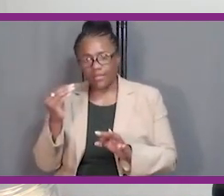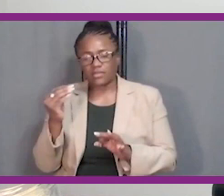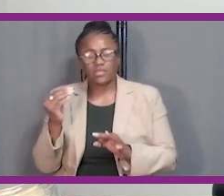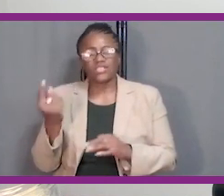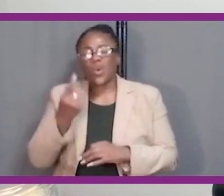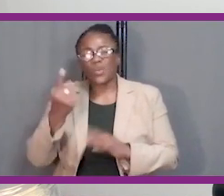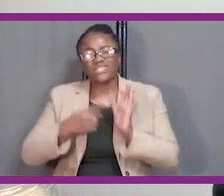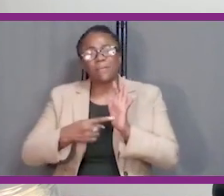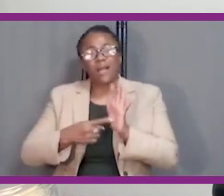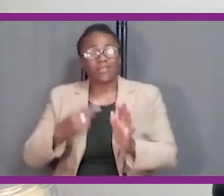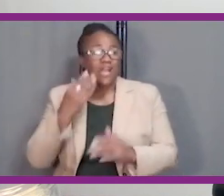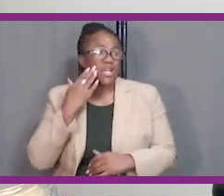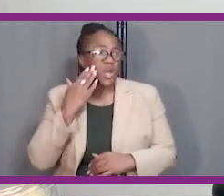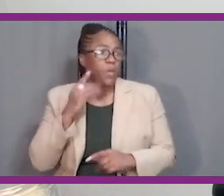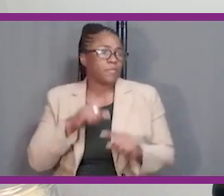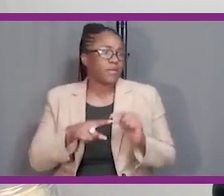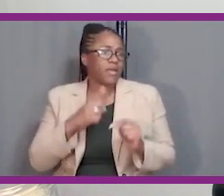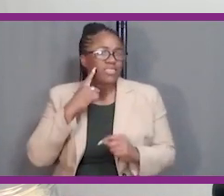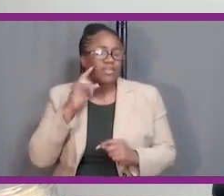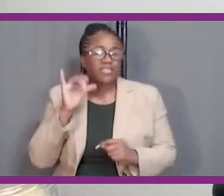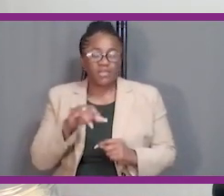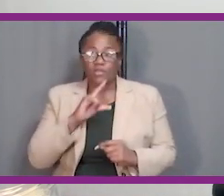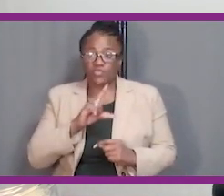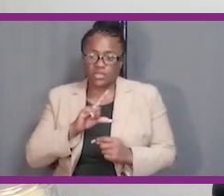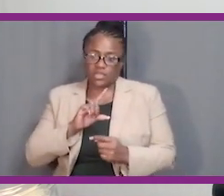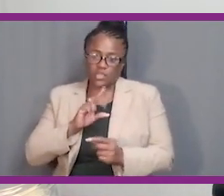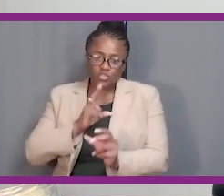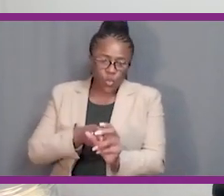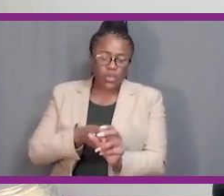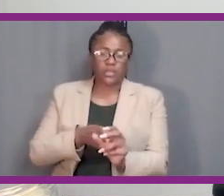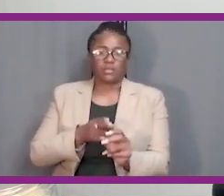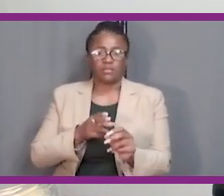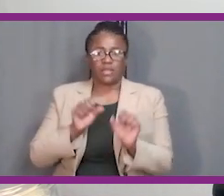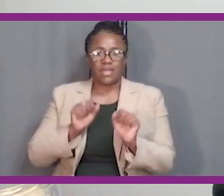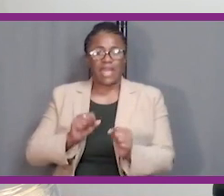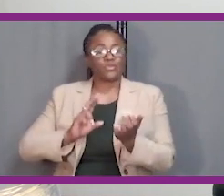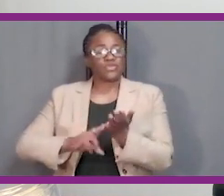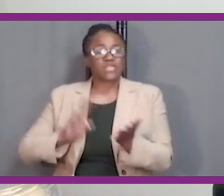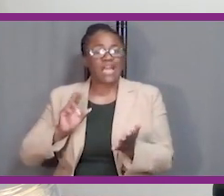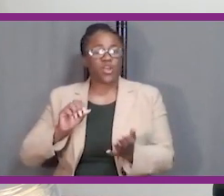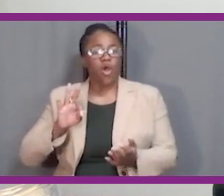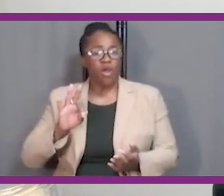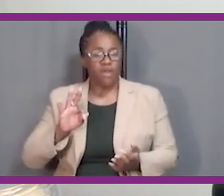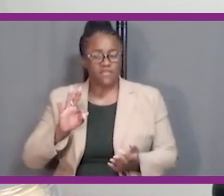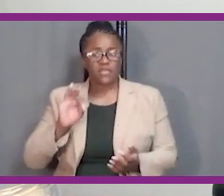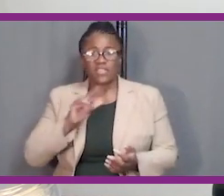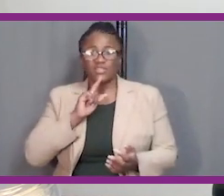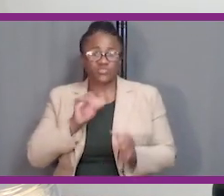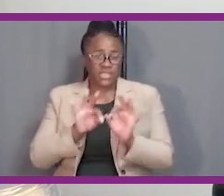off is an important symbol. And both and though if we're not going to enforce policies and laws,